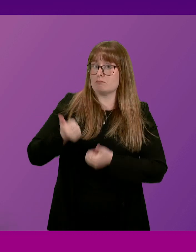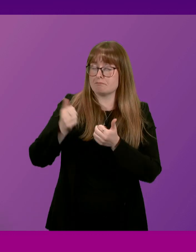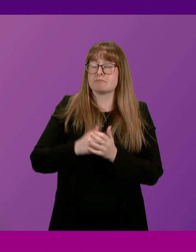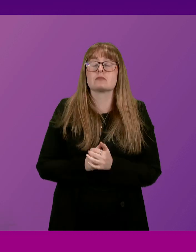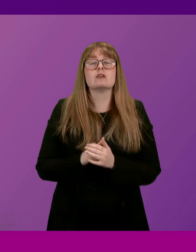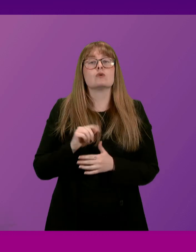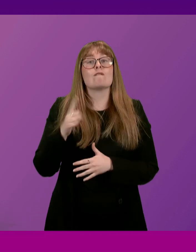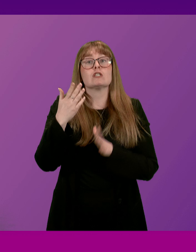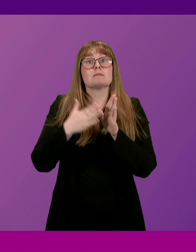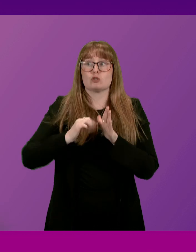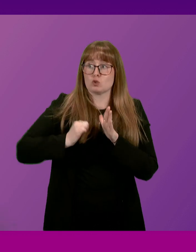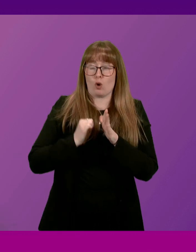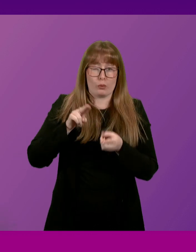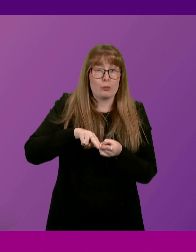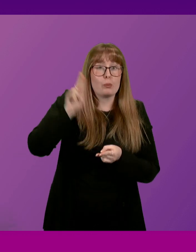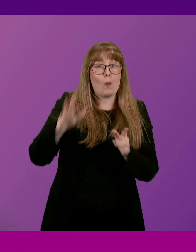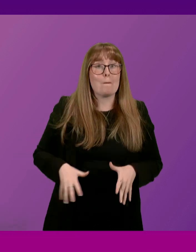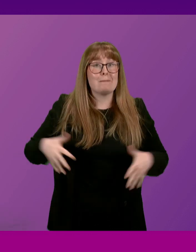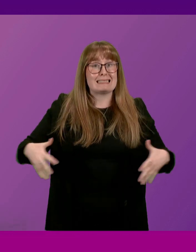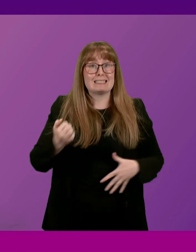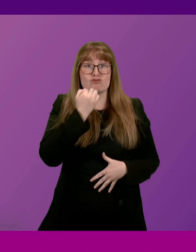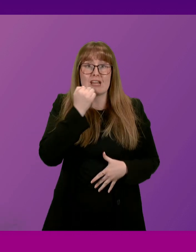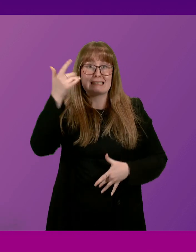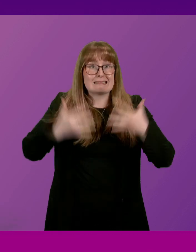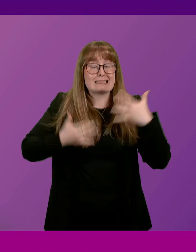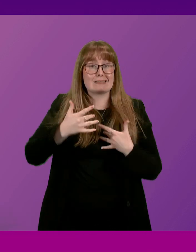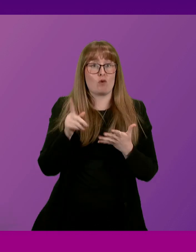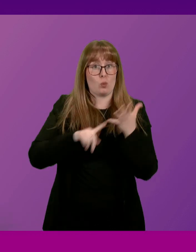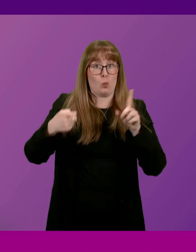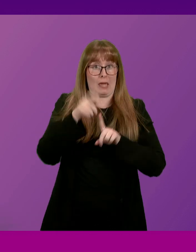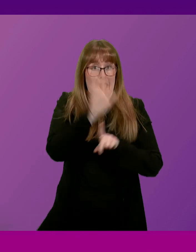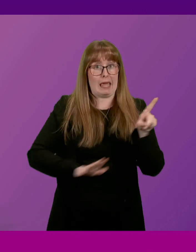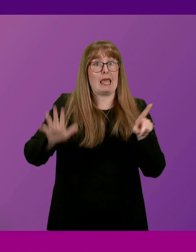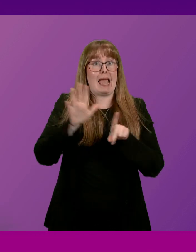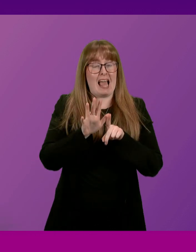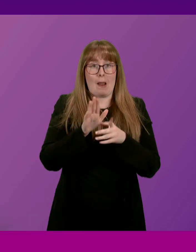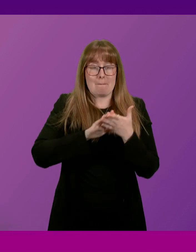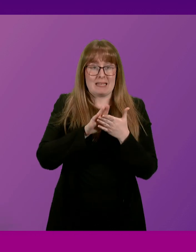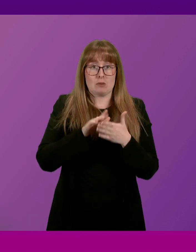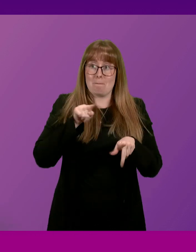Scotland has the highest obesity rates in the United Kingdom, which disproportionately affects our most deprived communities and